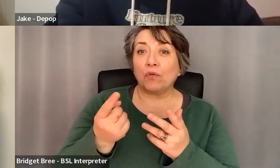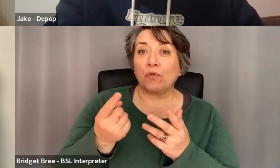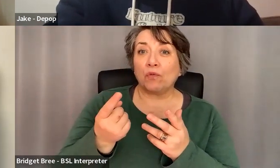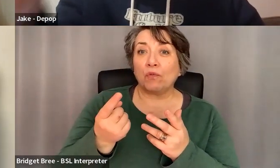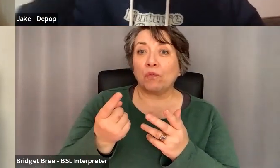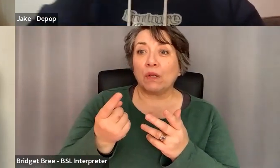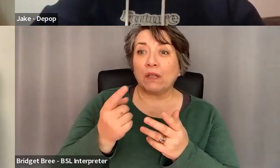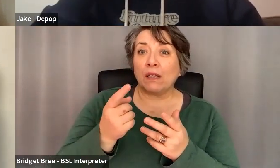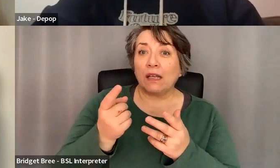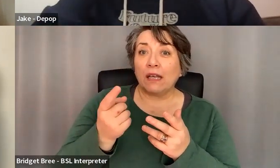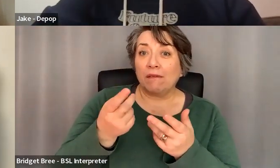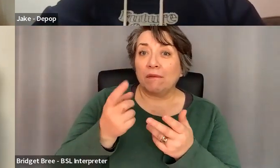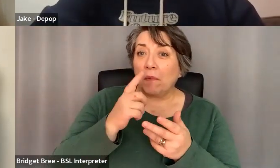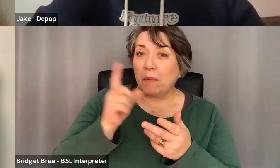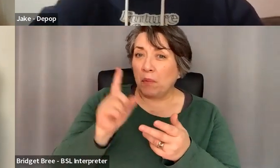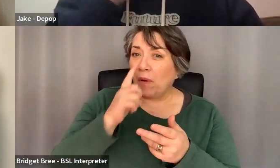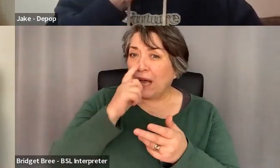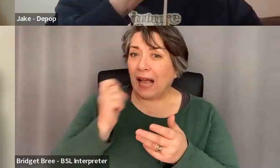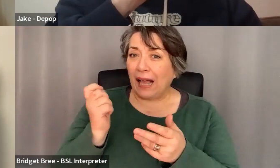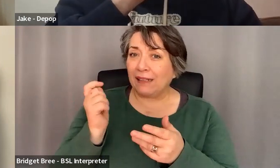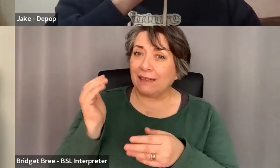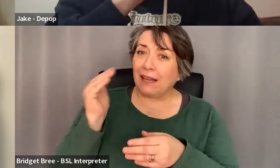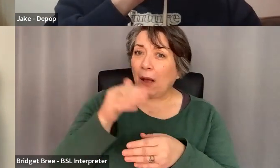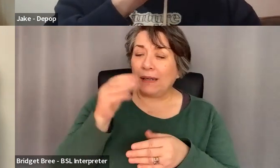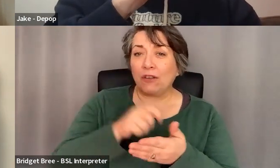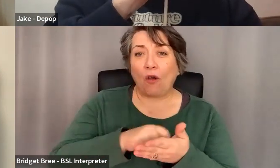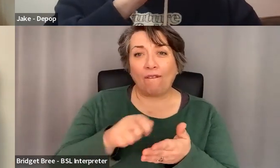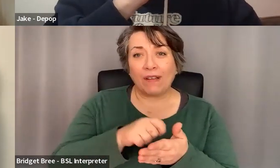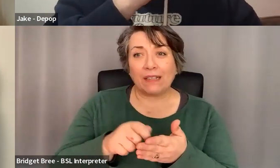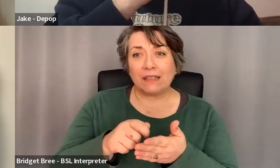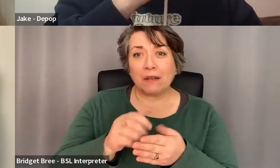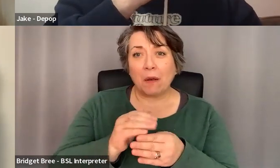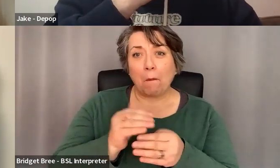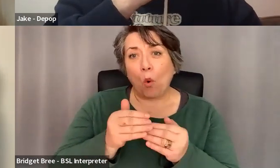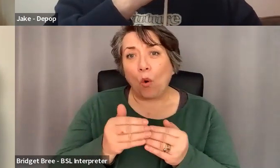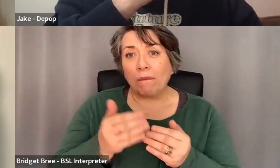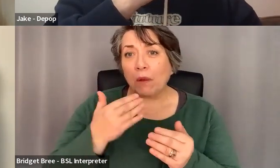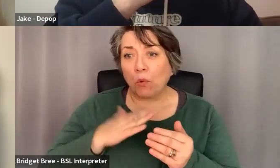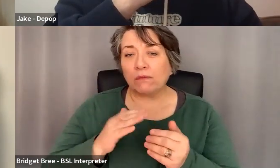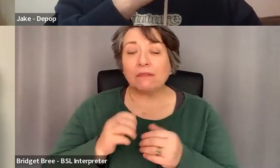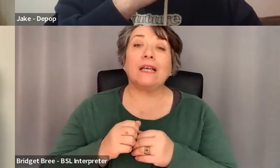Is there scope if people like the environment that they can come in more Yeah, of course, and actually, we were just talking about it this morning. often than that. Of course. We were talking about to this morning. In side of Christmas, we have seen app uptake in more attendance in the